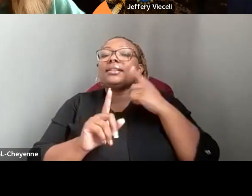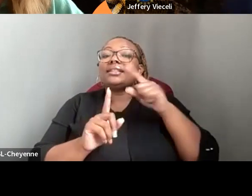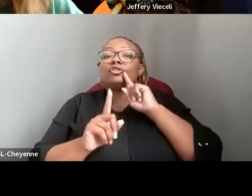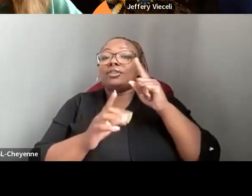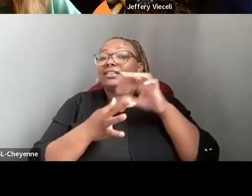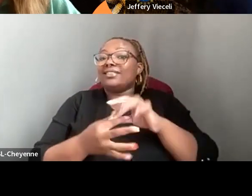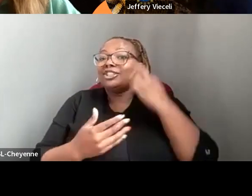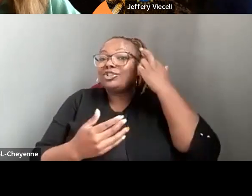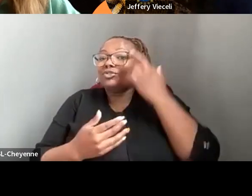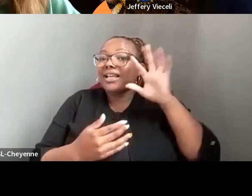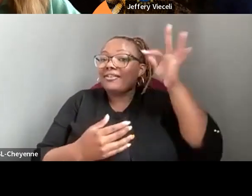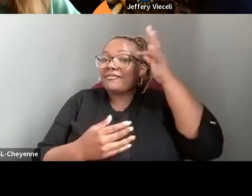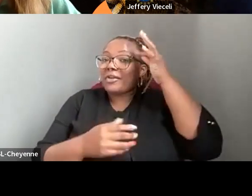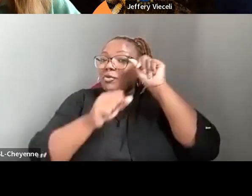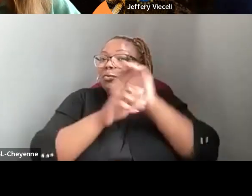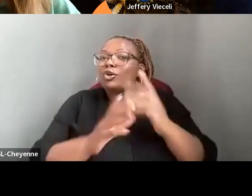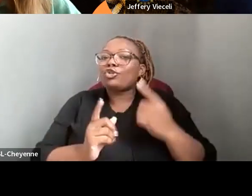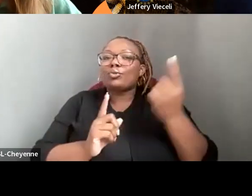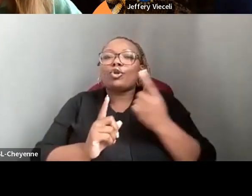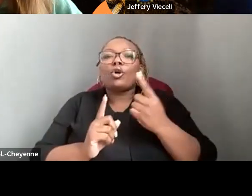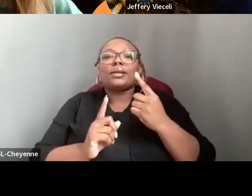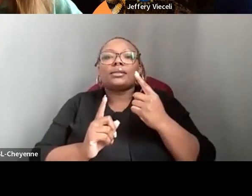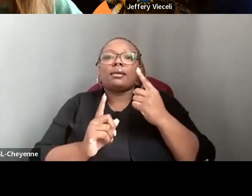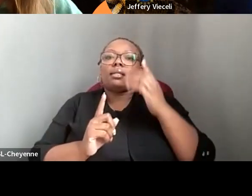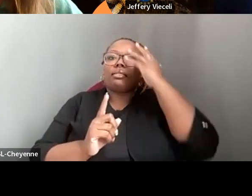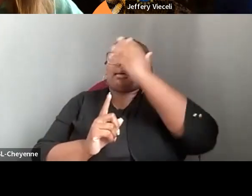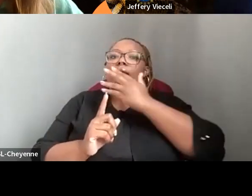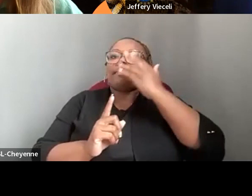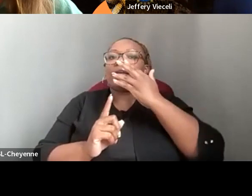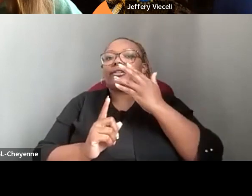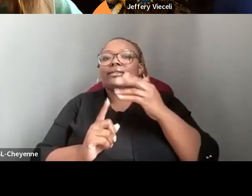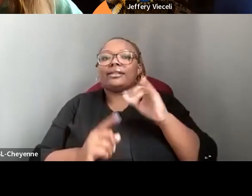You know, as federal employees, we are always told it's the appearance of impropriety.